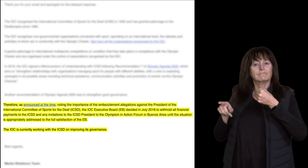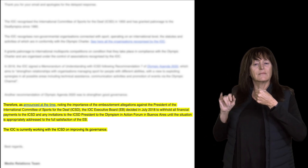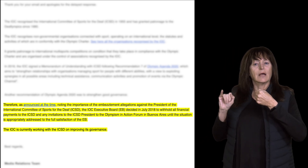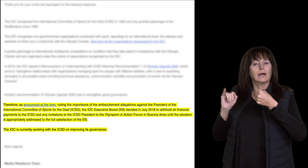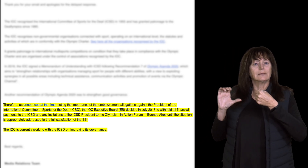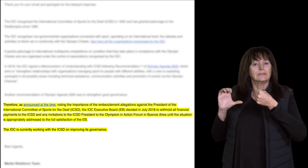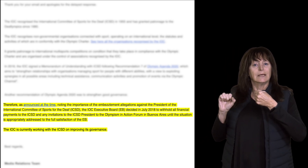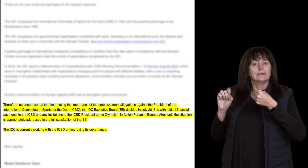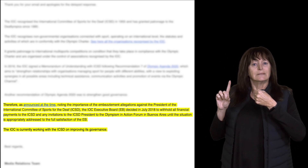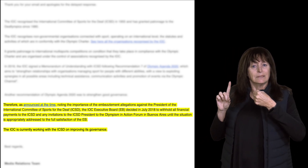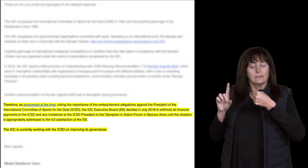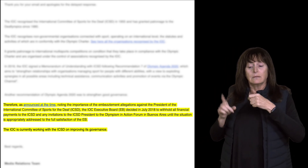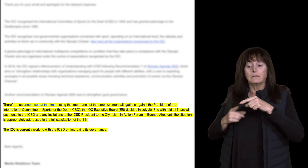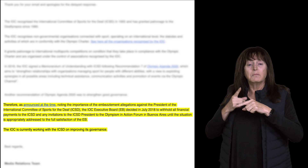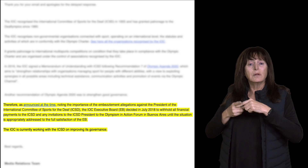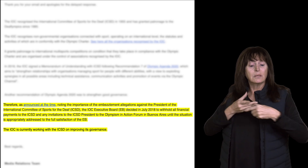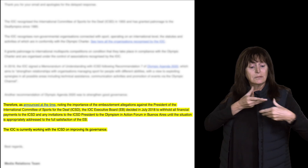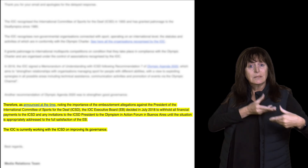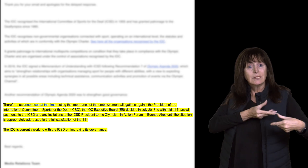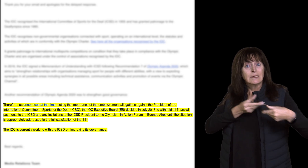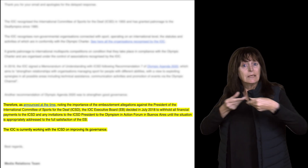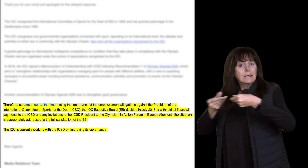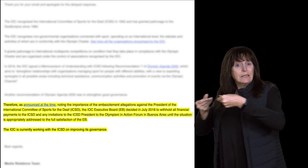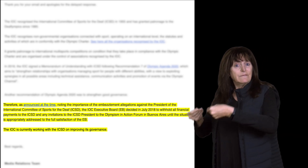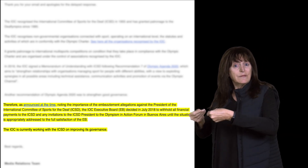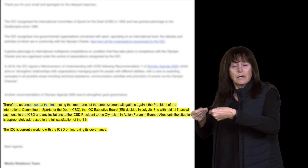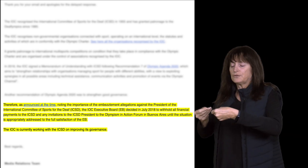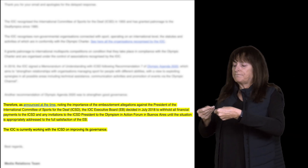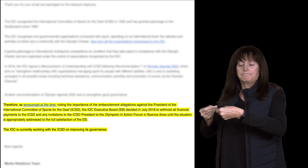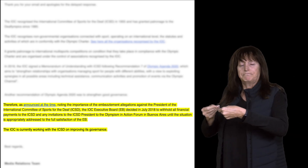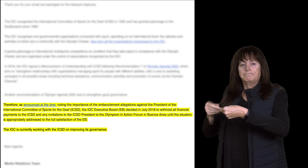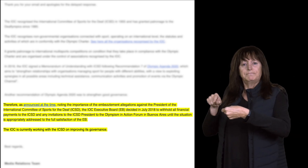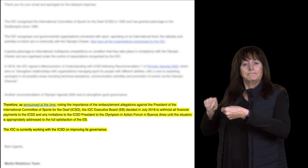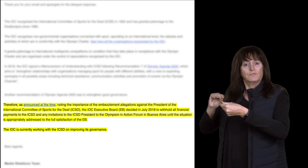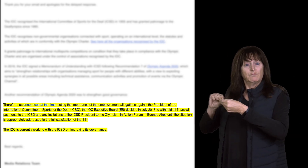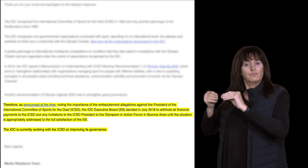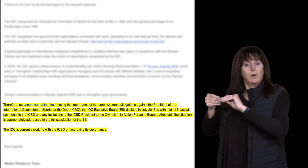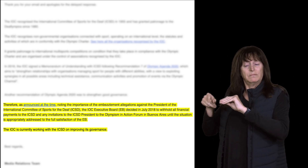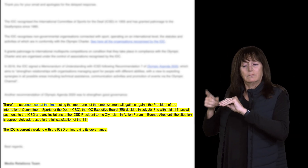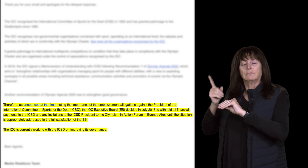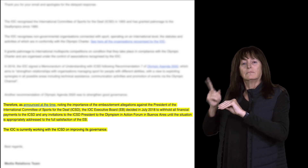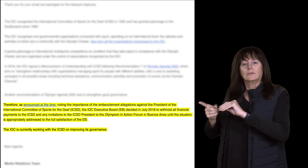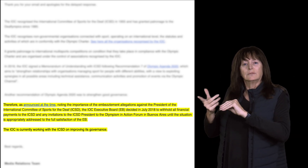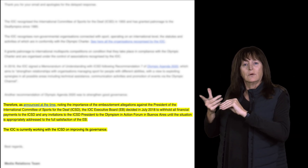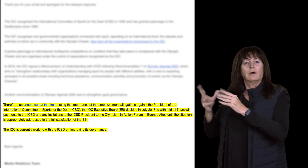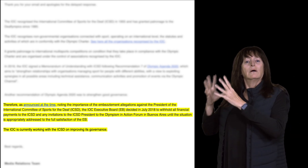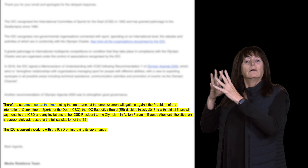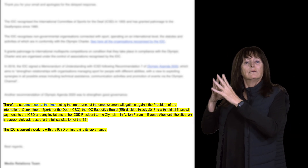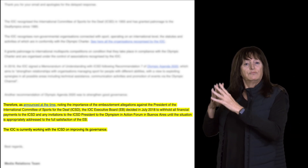to the ICSD and any invitations until the situation is